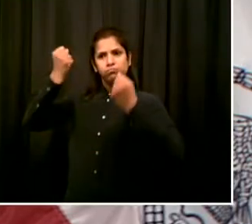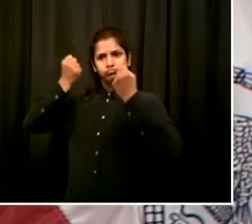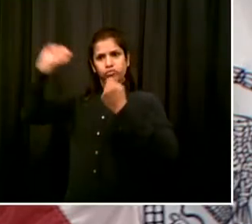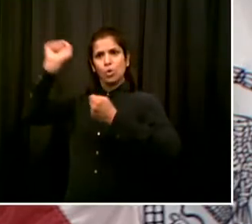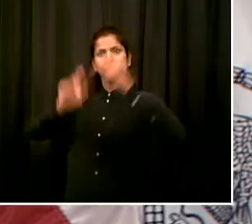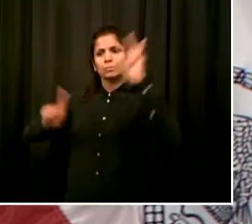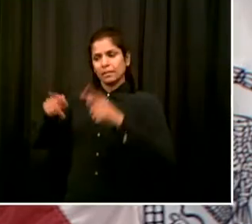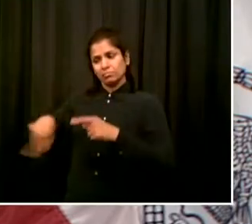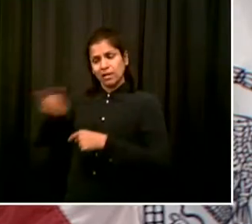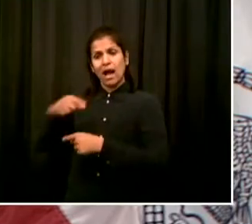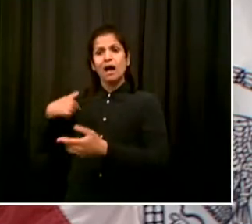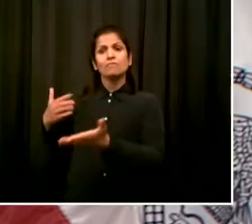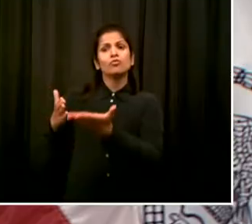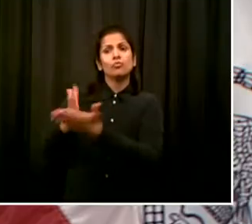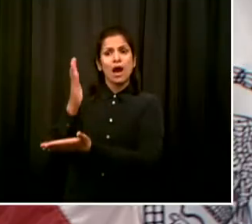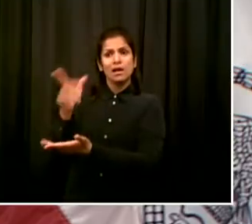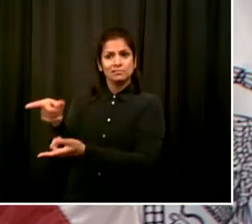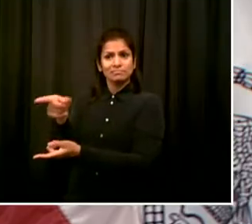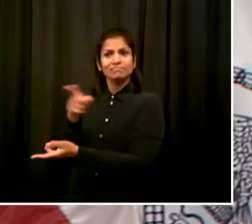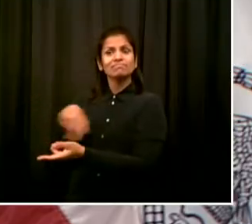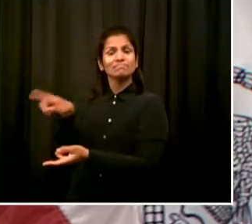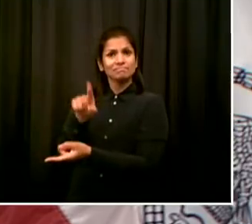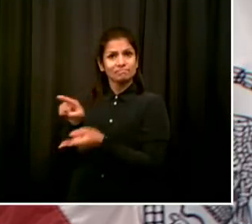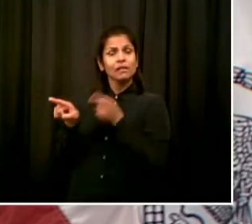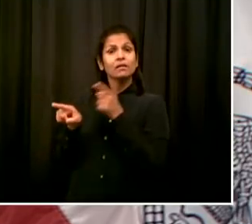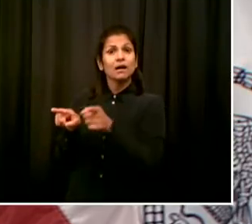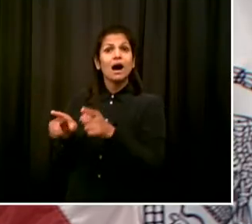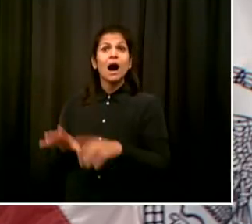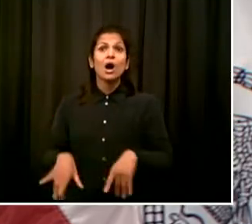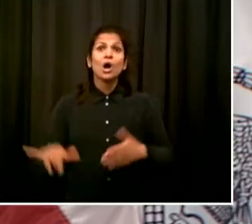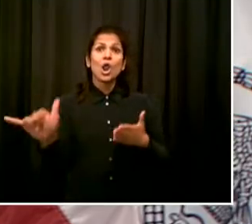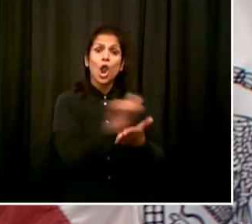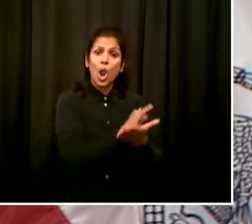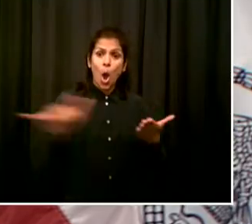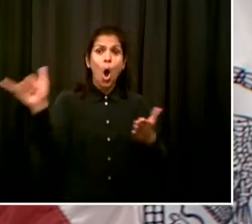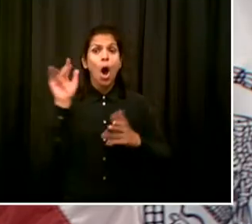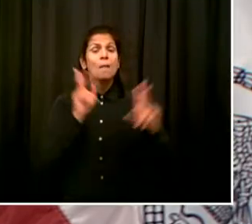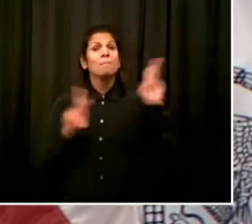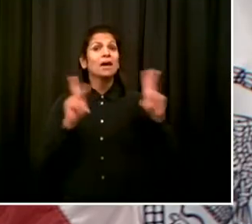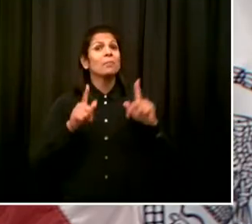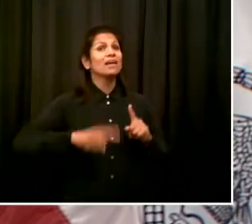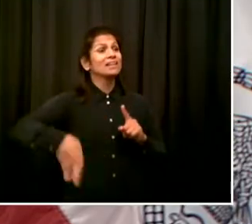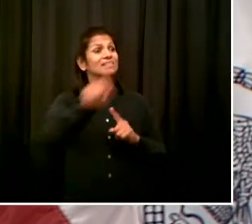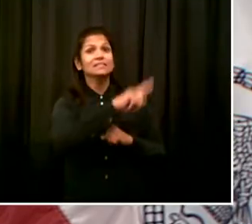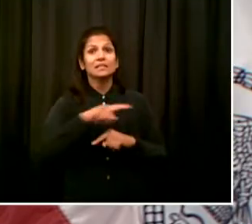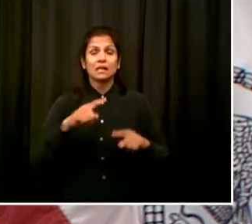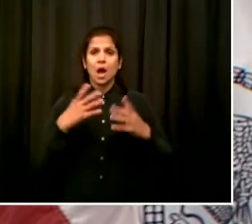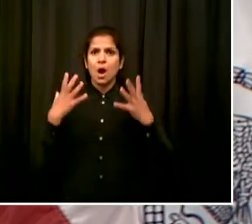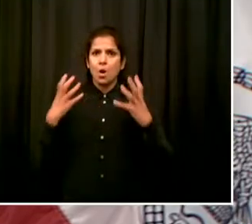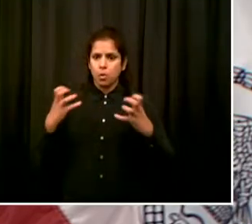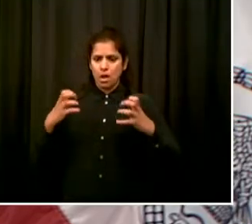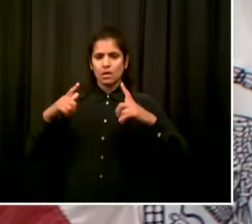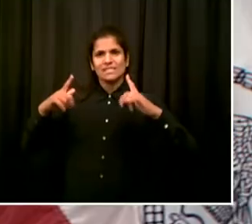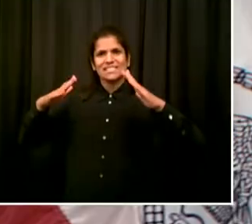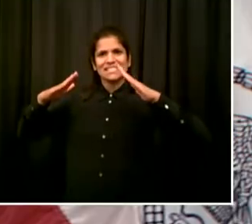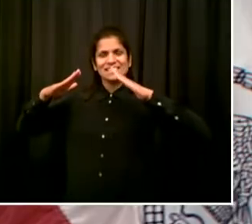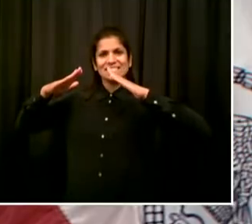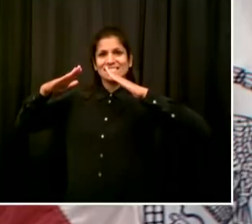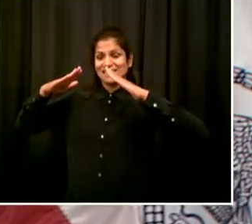RESPECT EVERYONE THAT IS PROTESTING BUT I WOULD TELL YOU HWATI TINHK HTE VAST MAJORITY OF